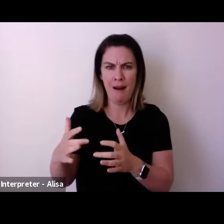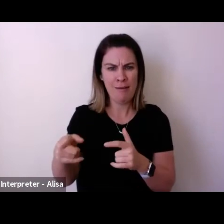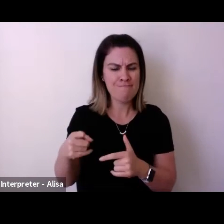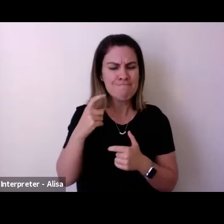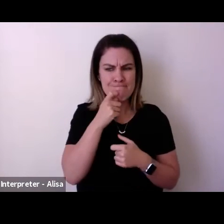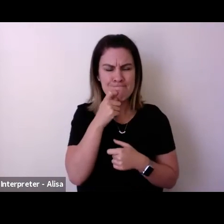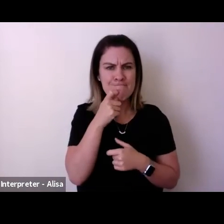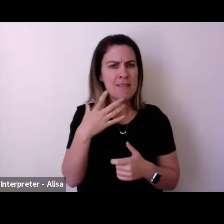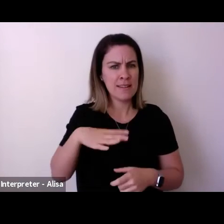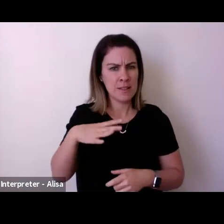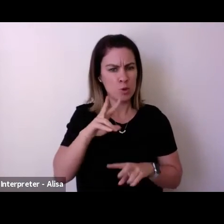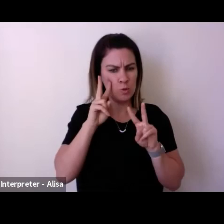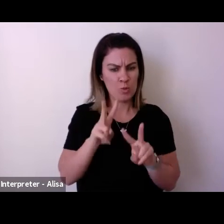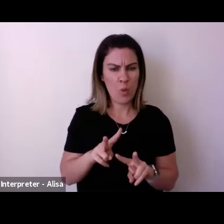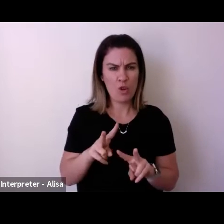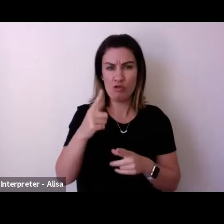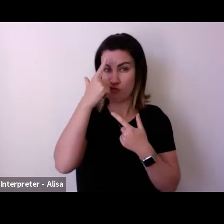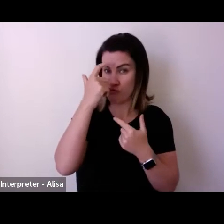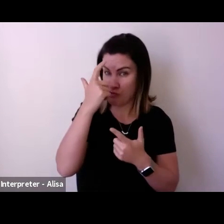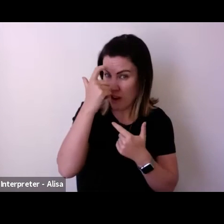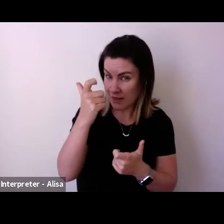the role that creativity, critical thinking and lifelong learning play